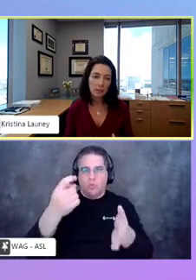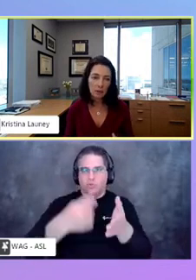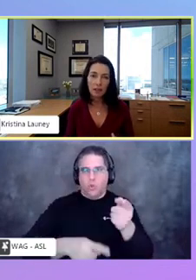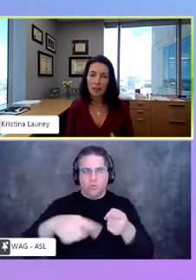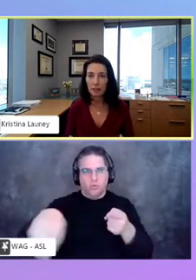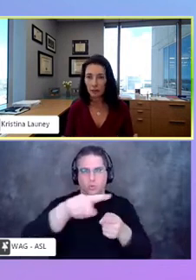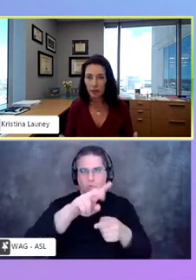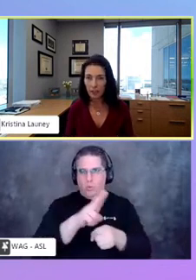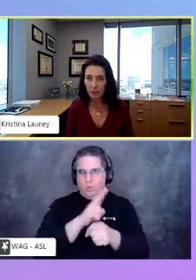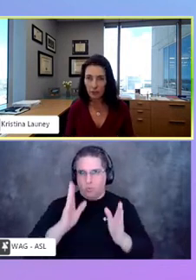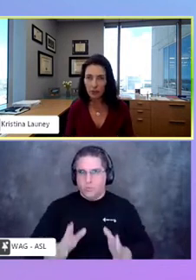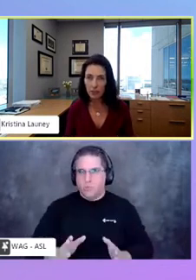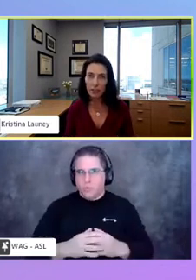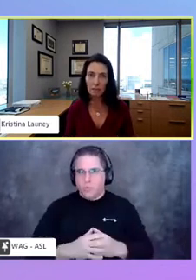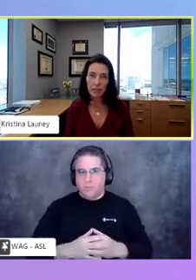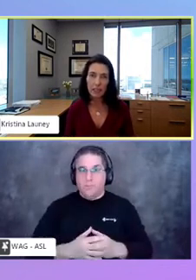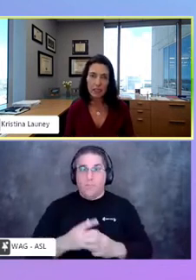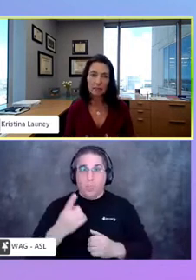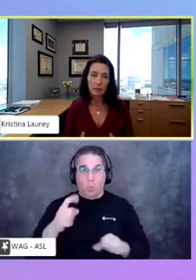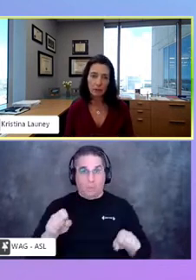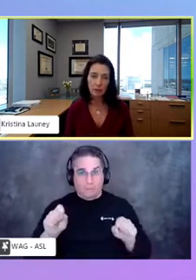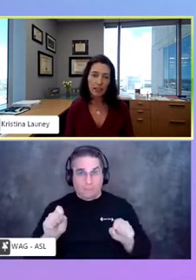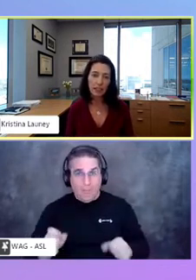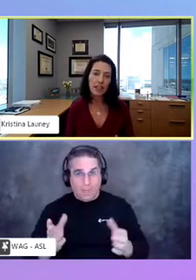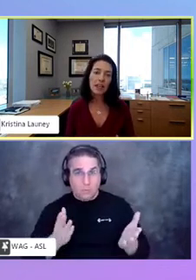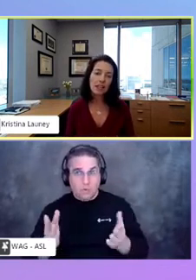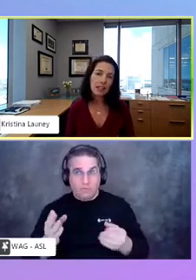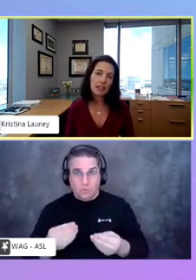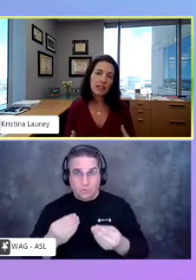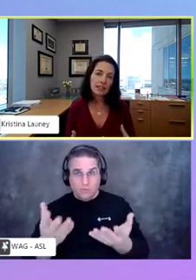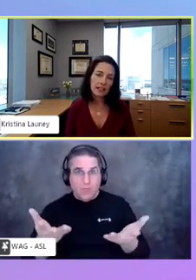by providing auxiliary aids and services at